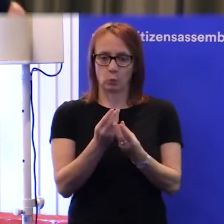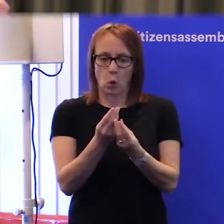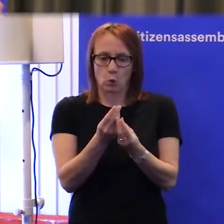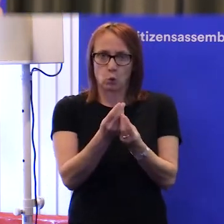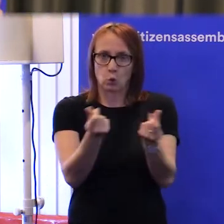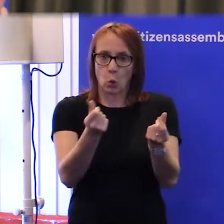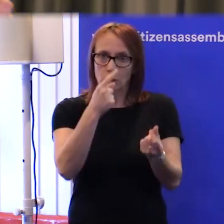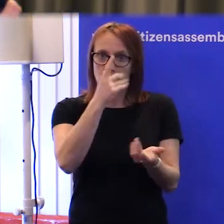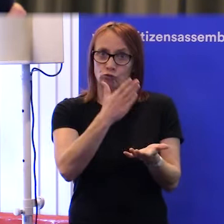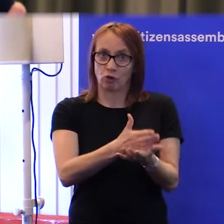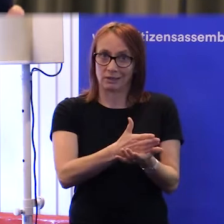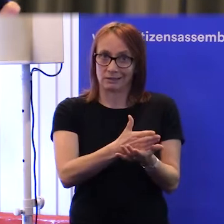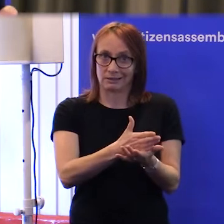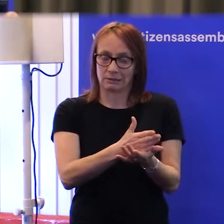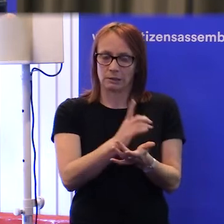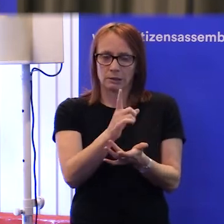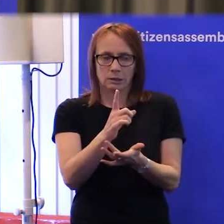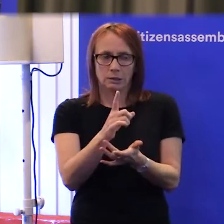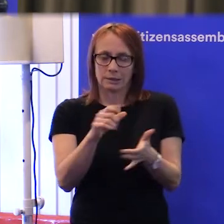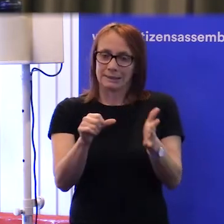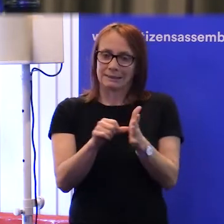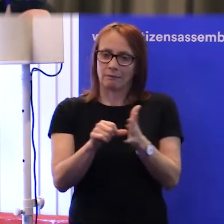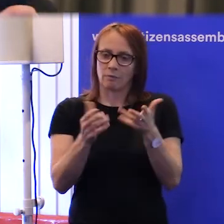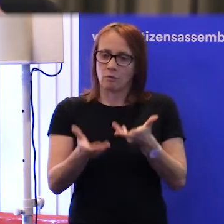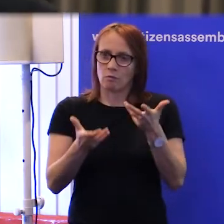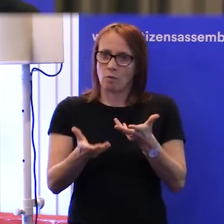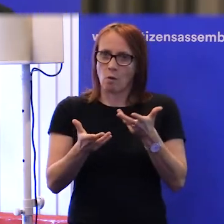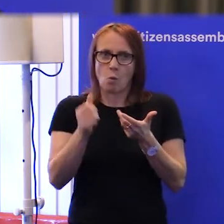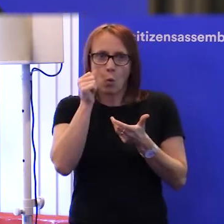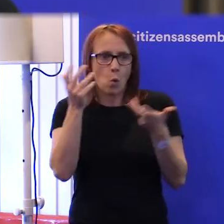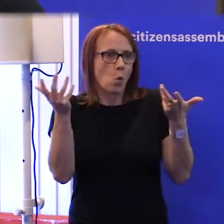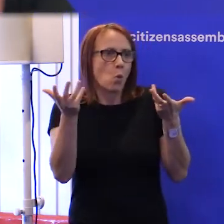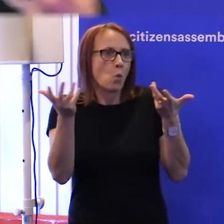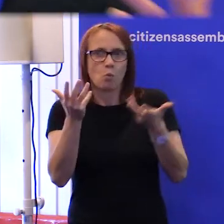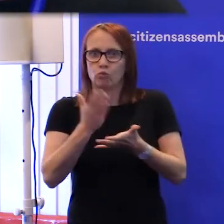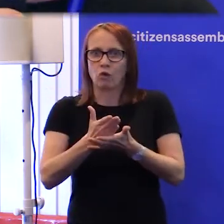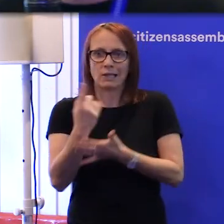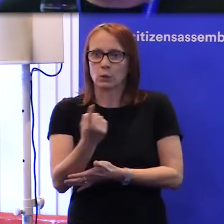it's it's very very difficult in this modern age so when you come to something